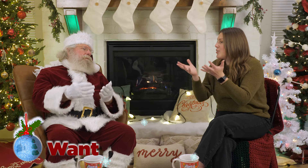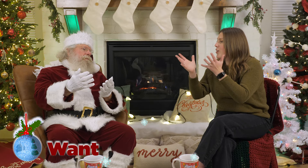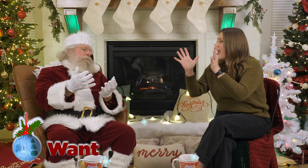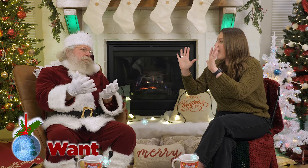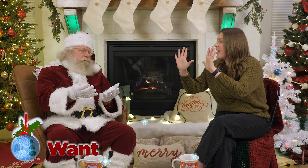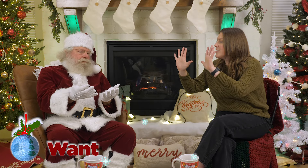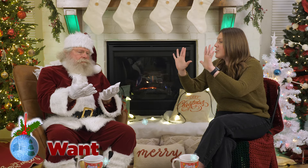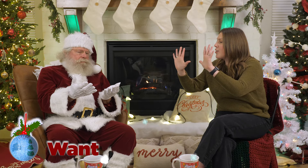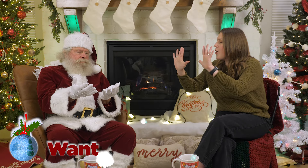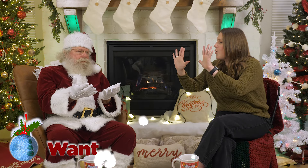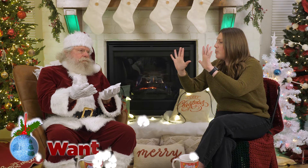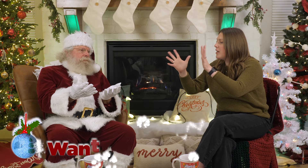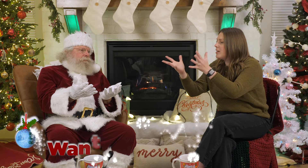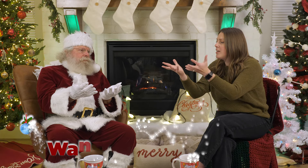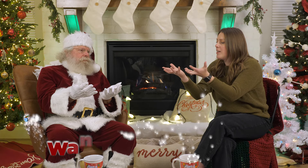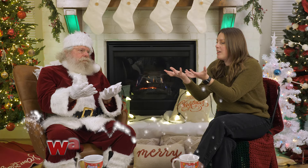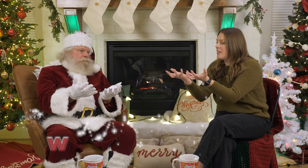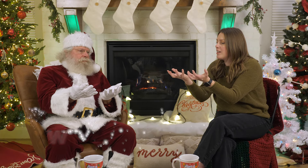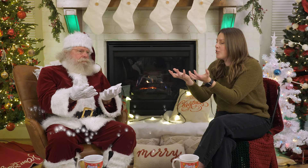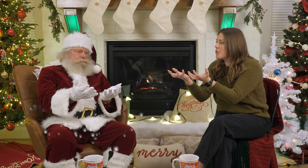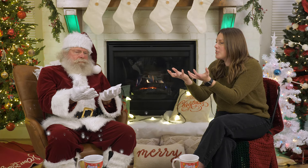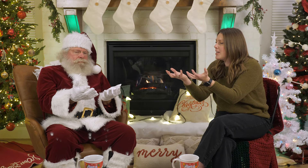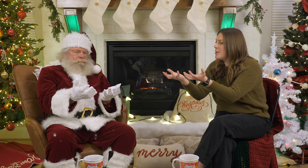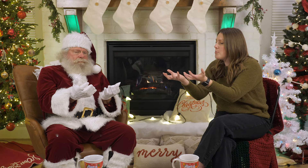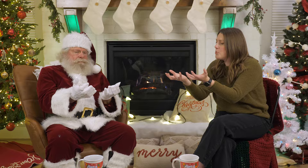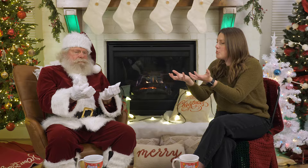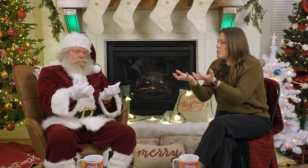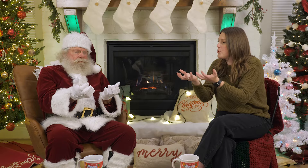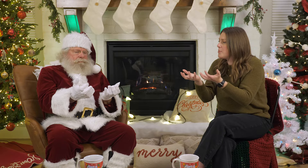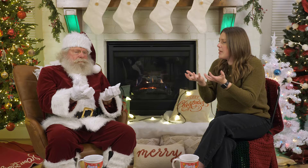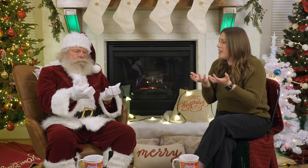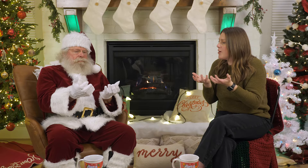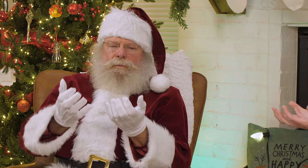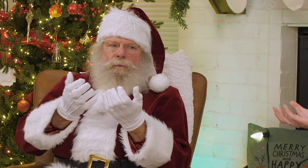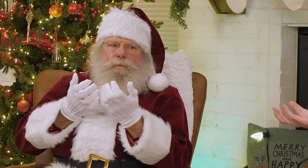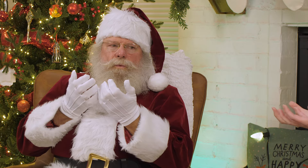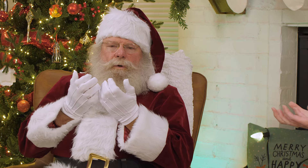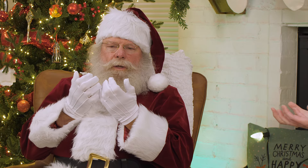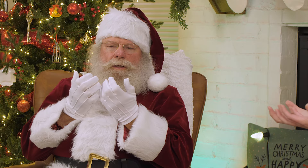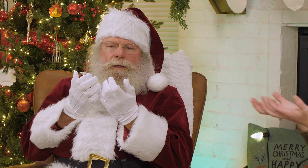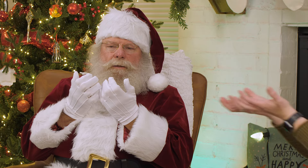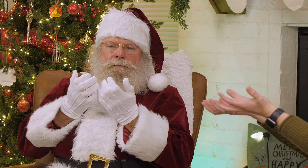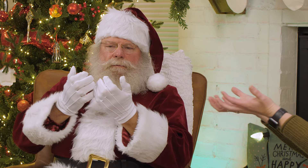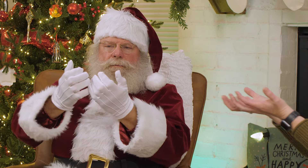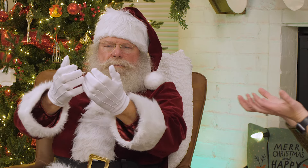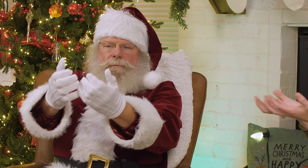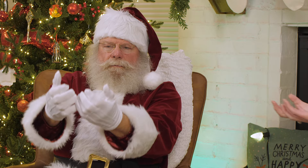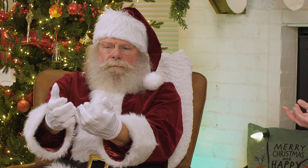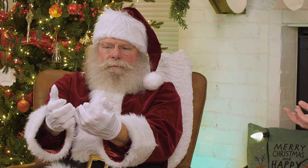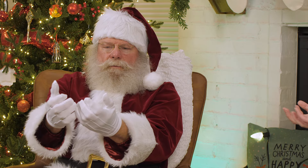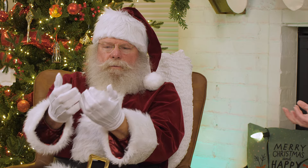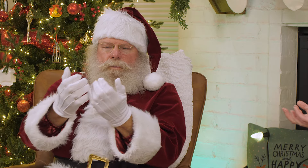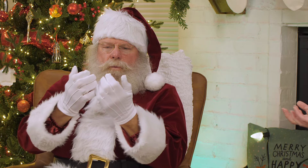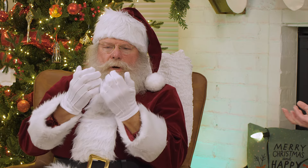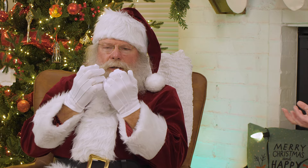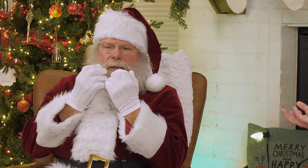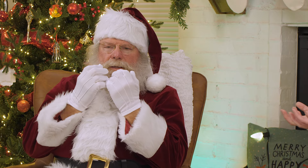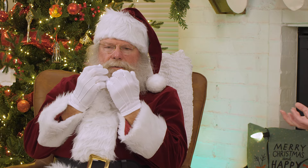your hands are open, kind of curled in. Pull them in, want, want, want.